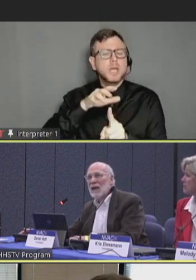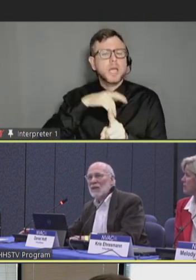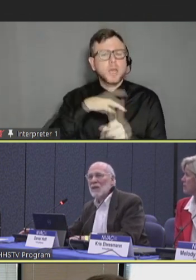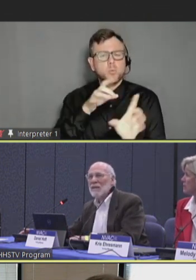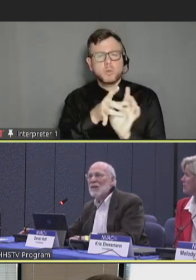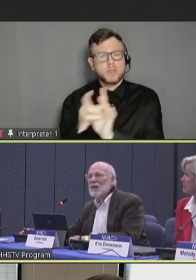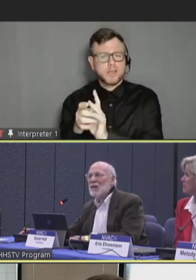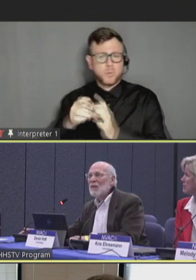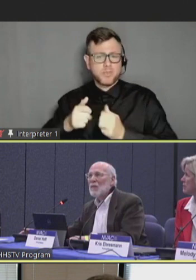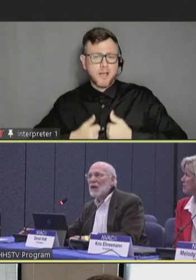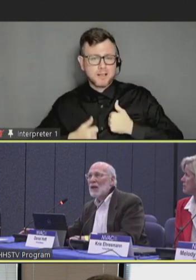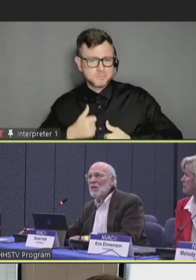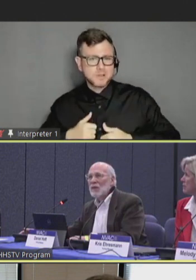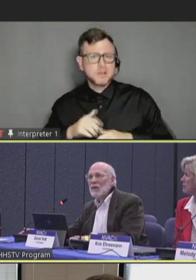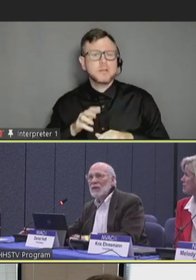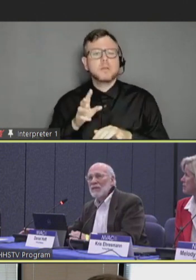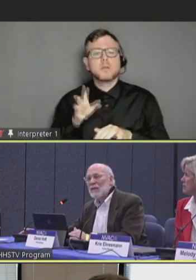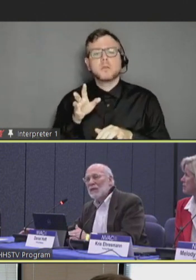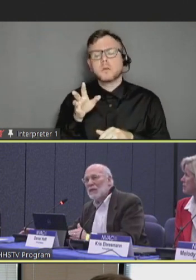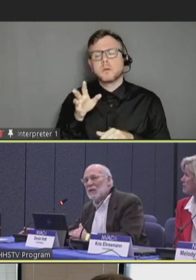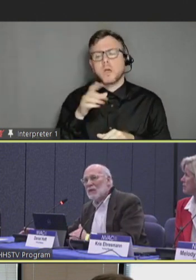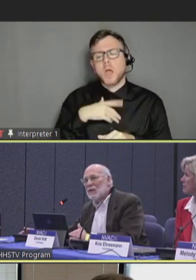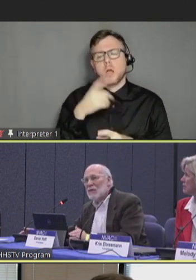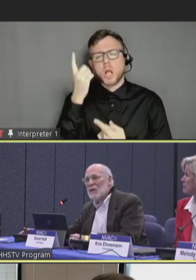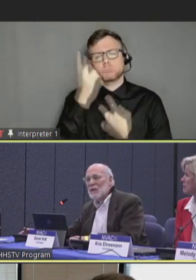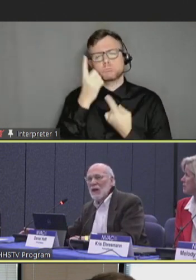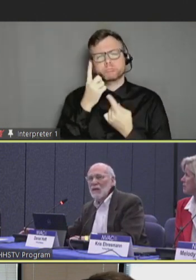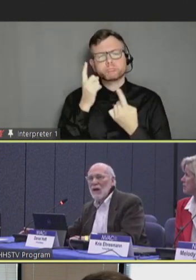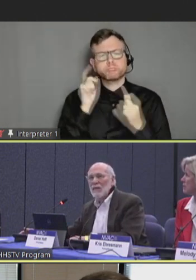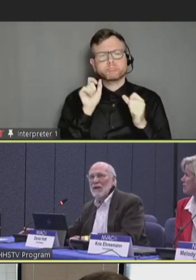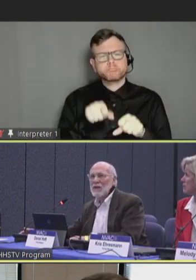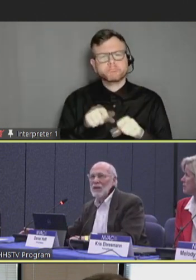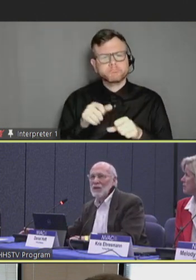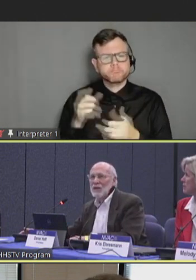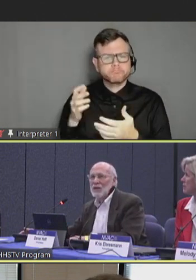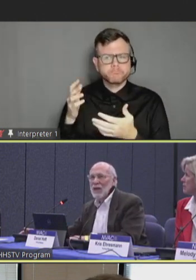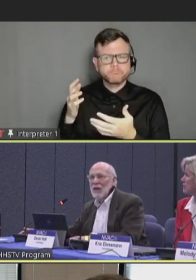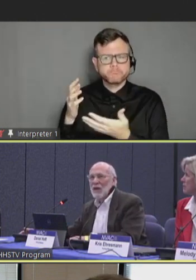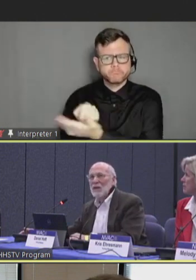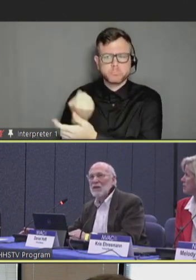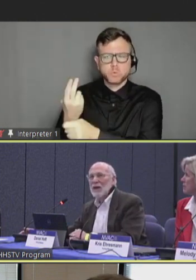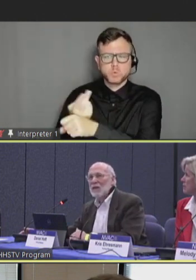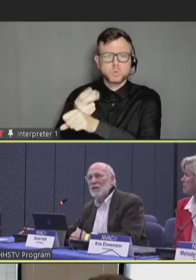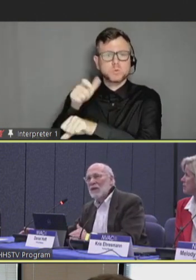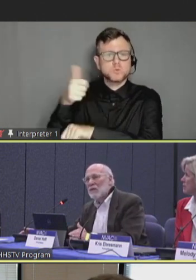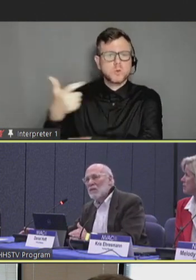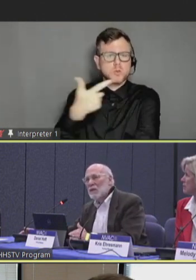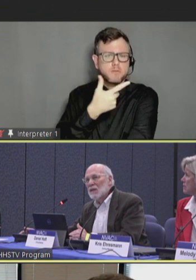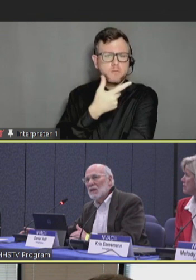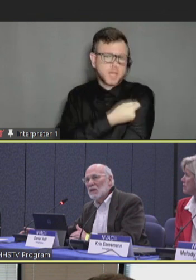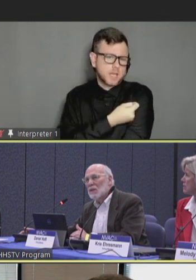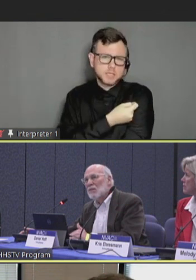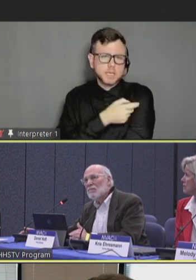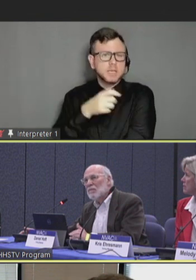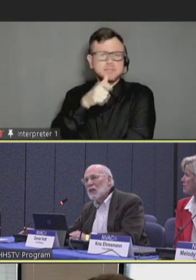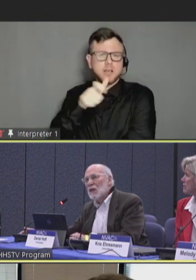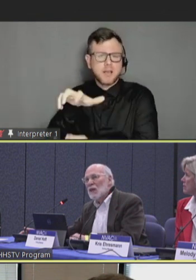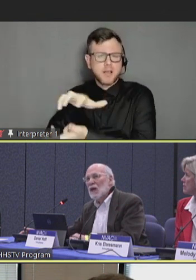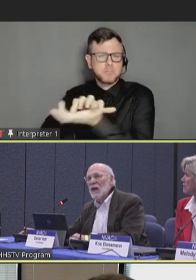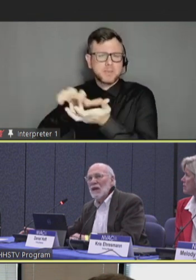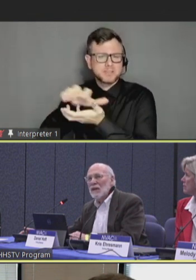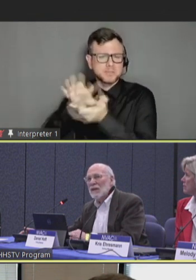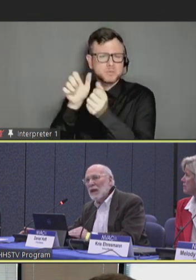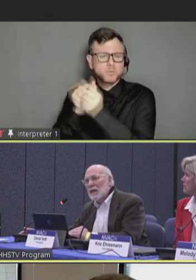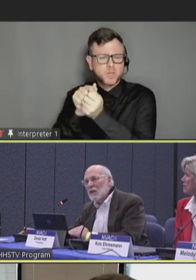But I wondered if you could use other vaccinations that aren't adjuvanted with aluminum and look